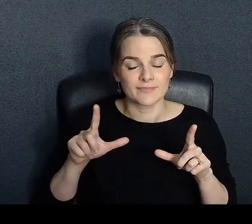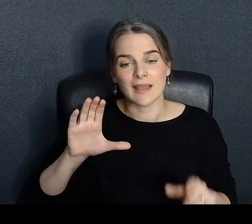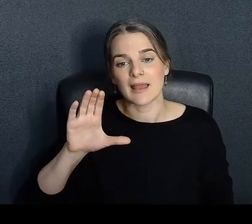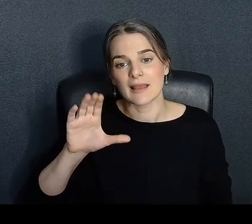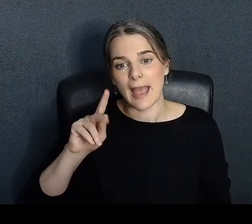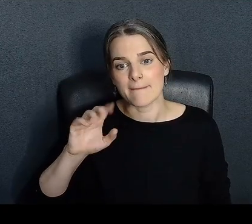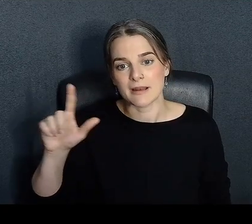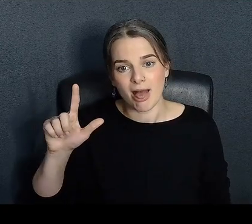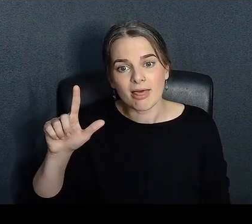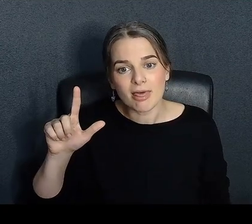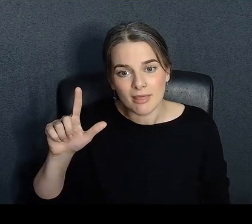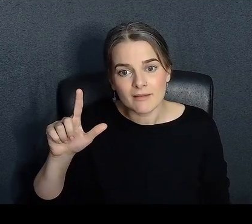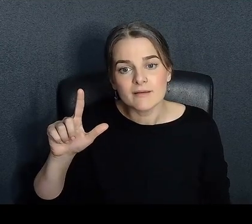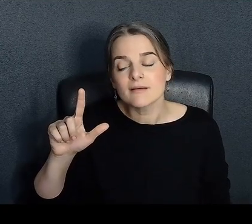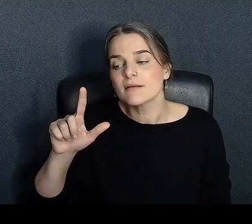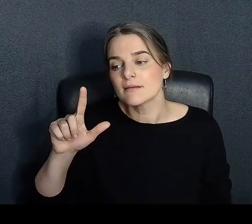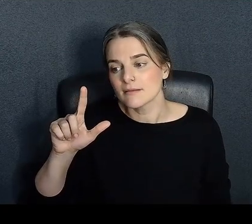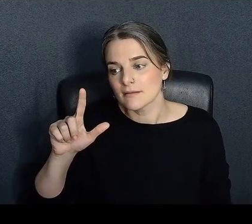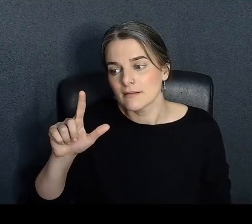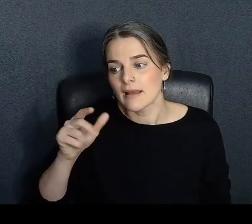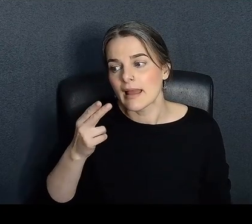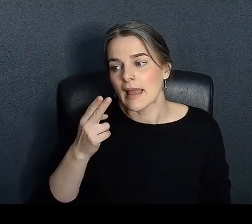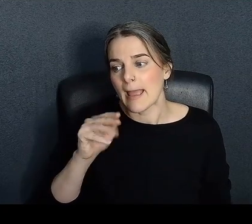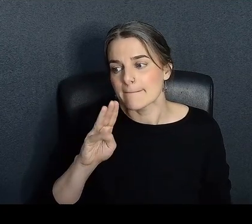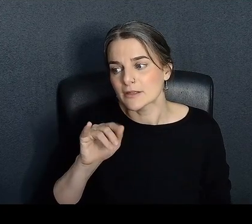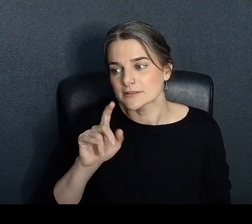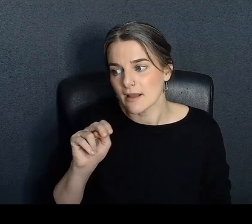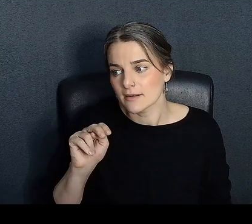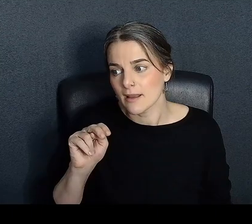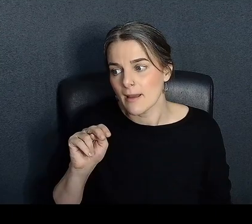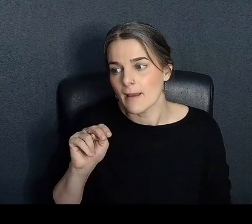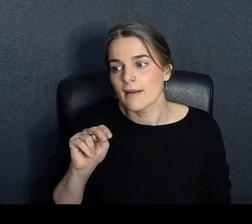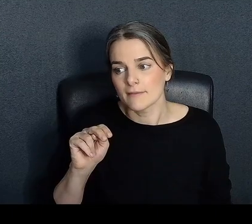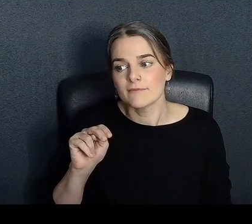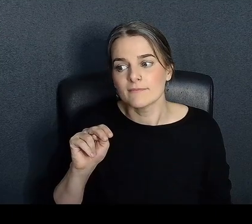So this is Hamilton by CapTel app. This is a captioning app for phone calls.